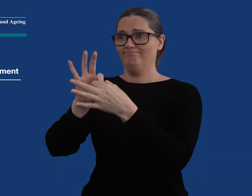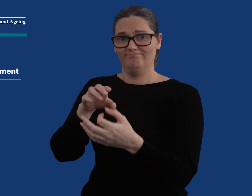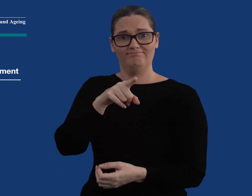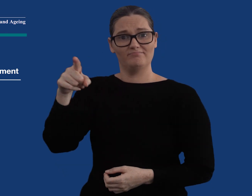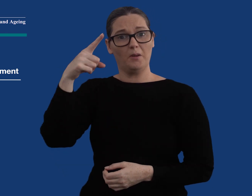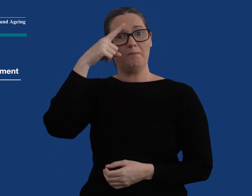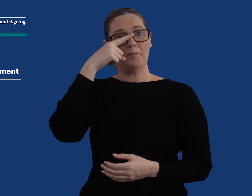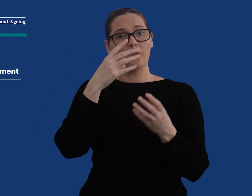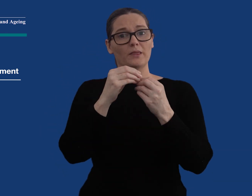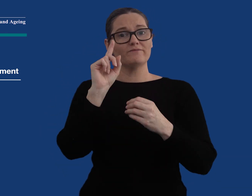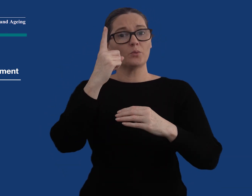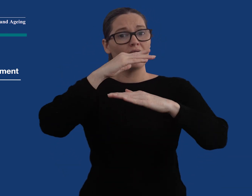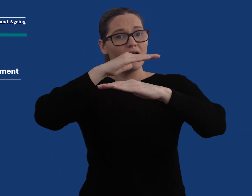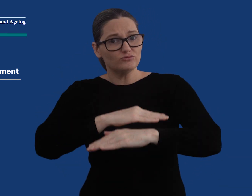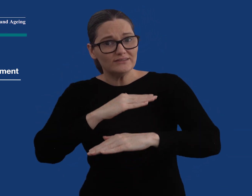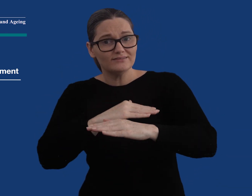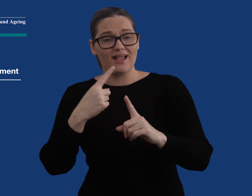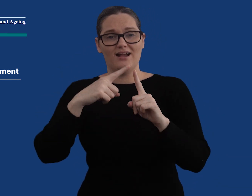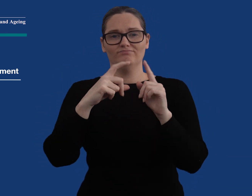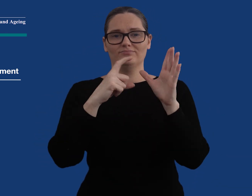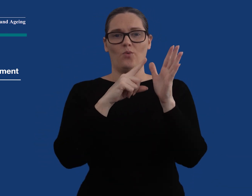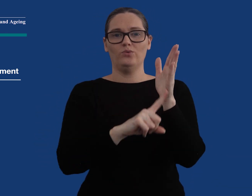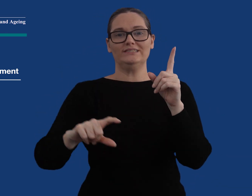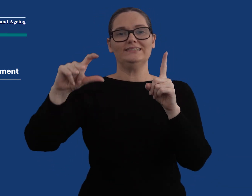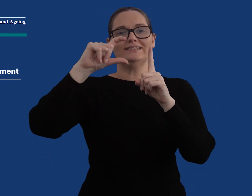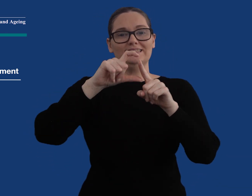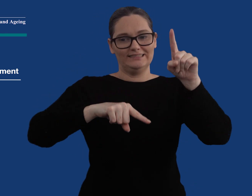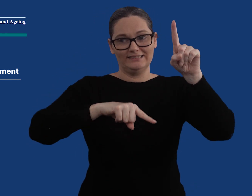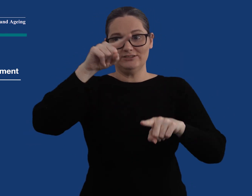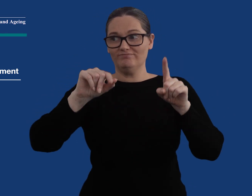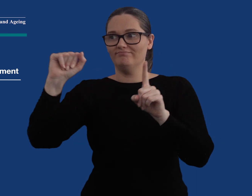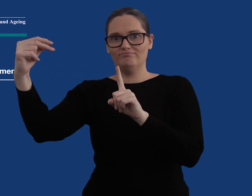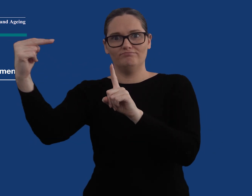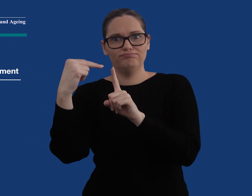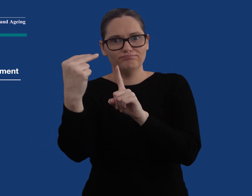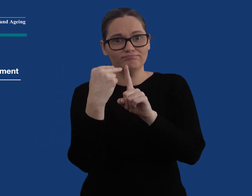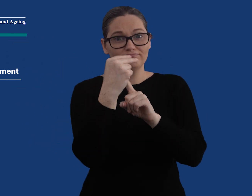• people with culturally and linguistically diverse and First Nations perspectives